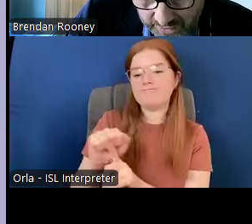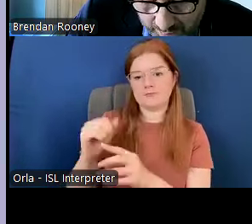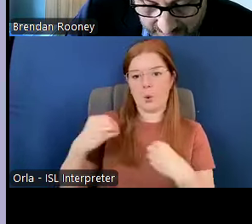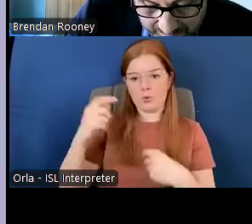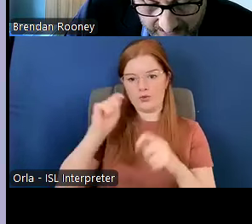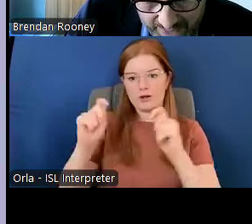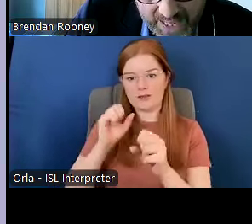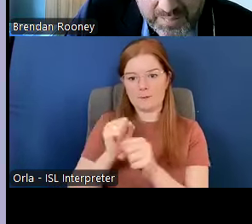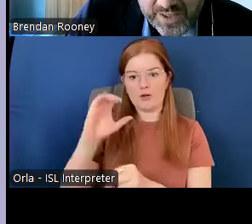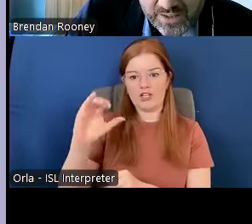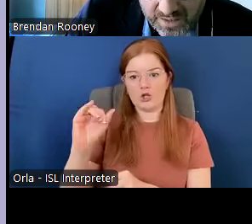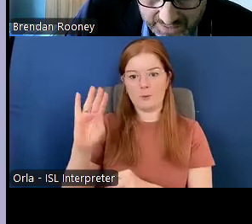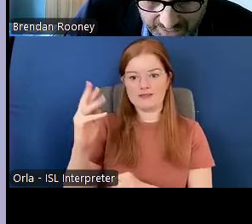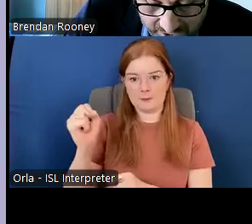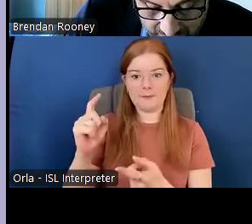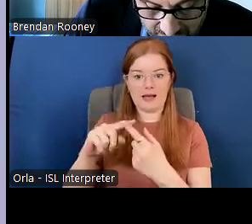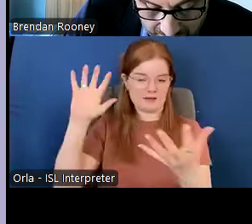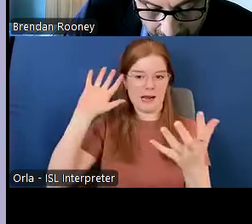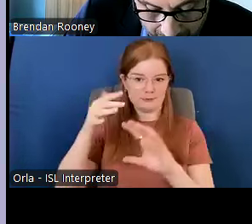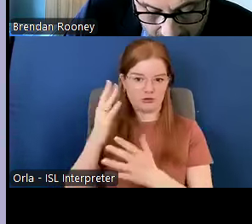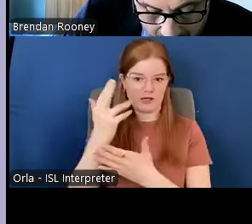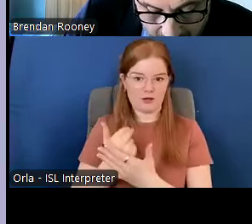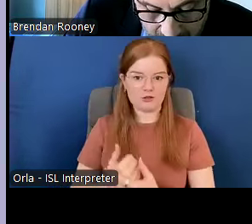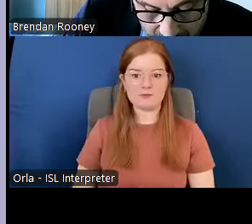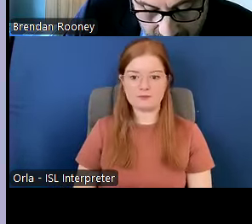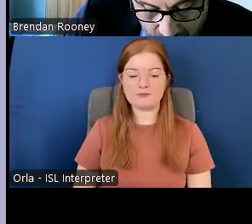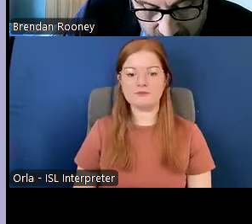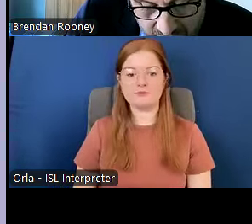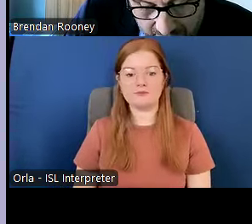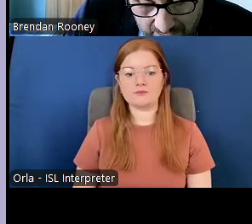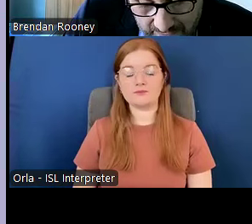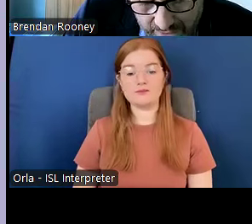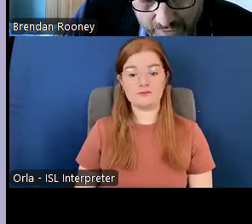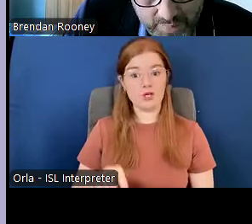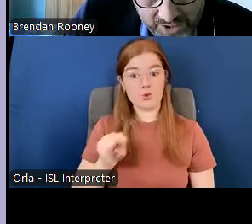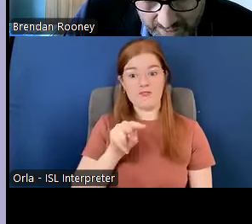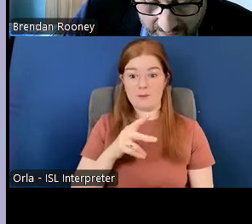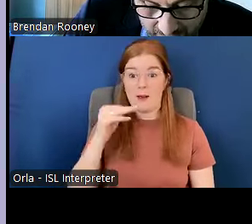Cubism and abstract art in general. They were instrumental in the formation of